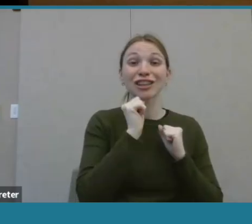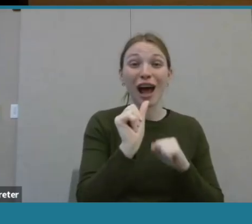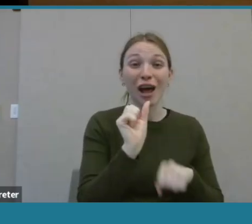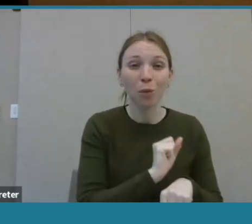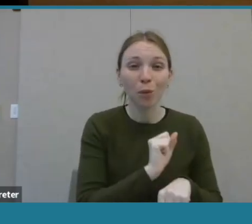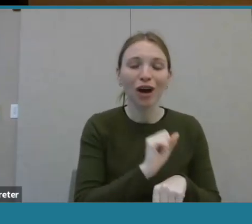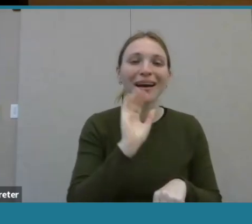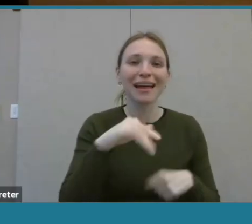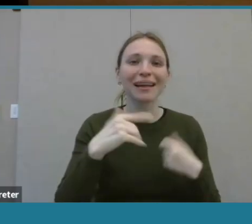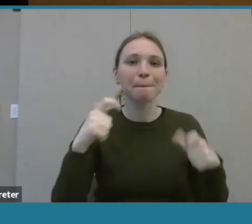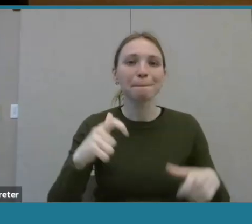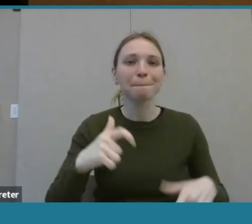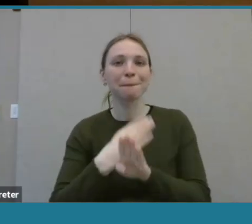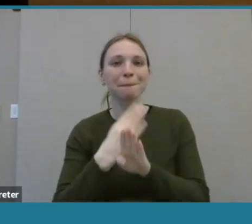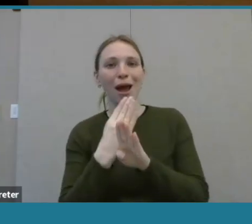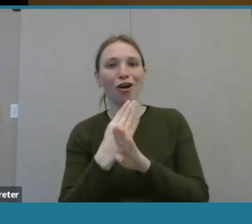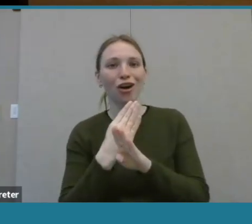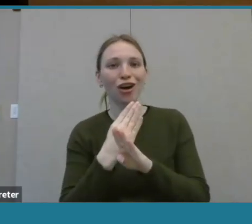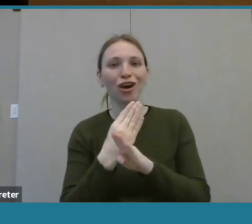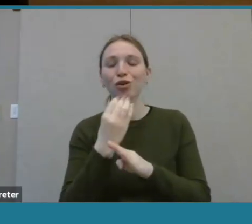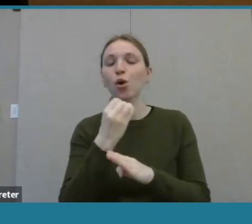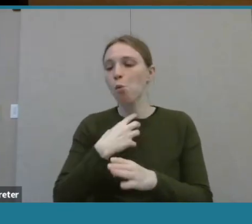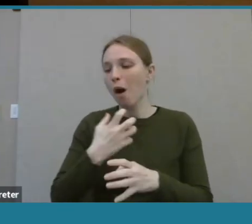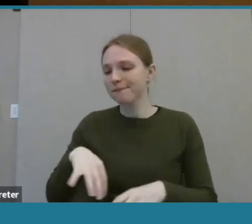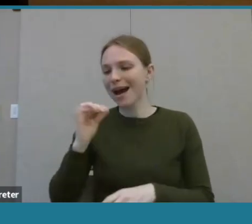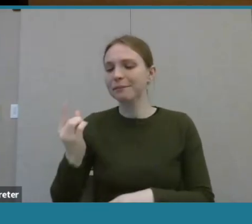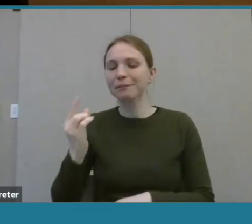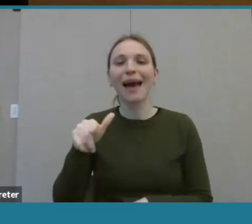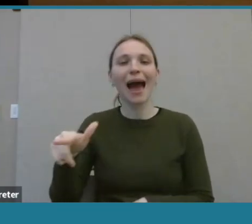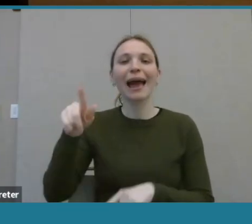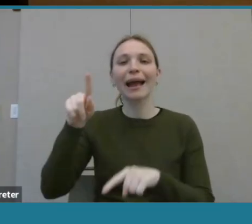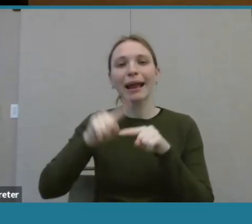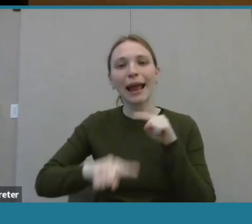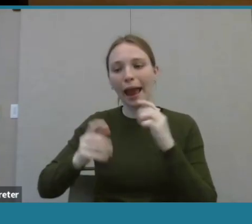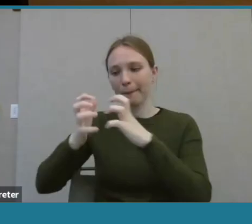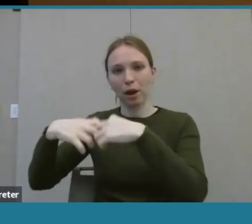So we wanted to make sure that we had things that could not break down easily. We had things that could be rugged.